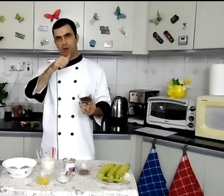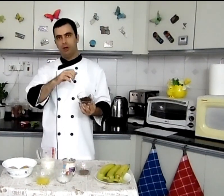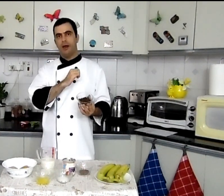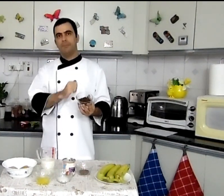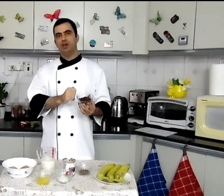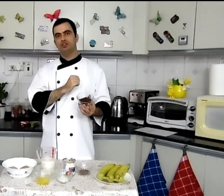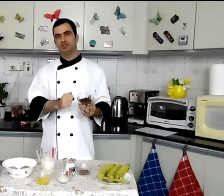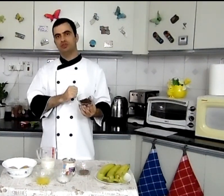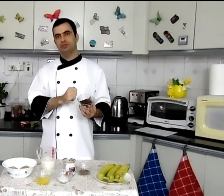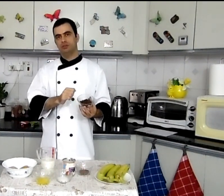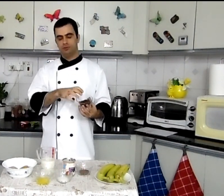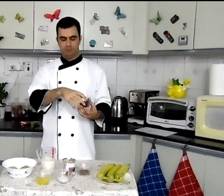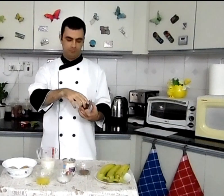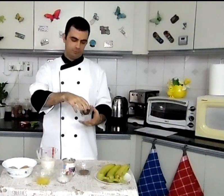Chocolate flakes for garnish شوكولا برش للتزيين